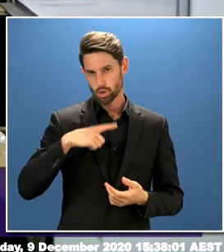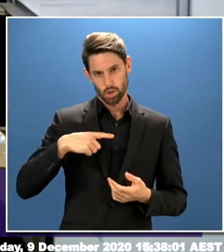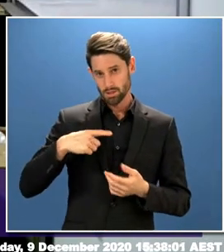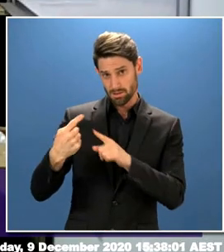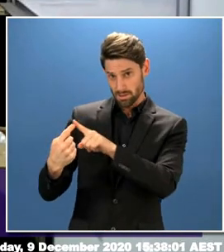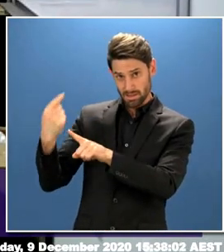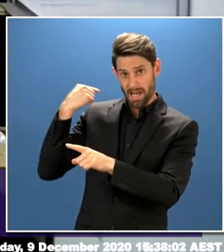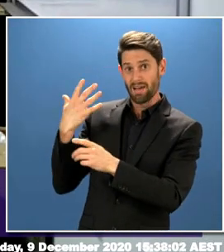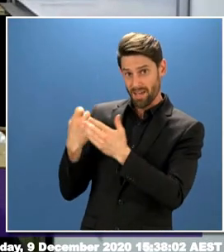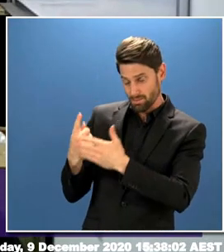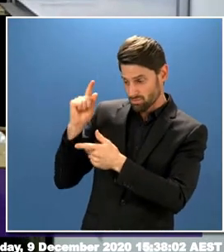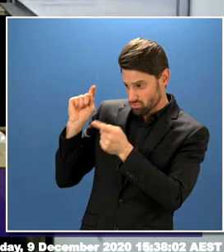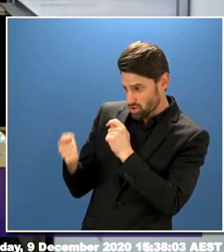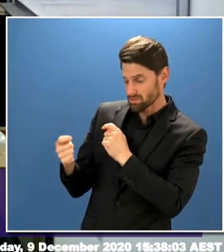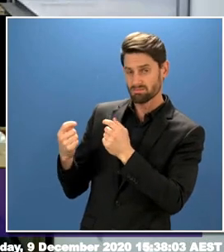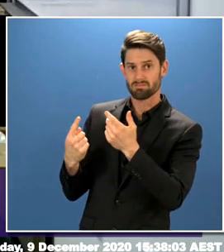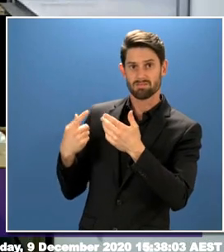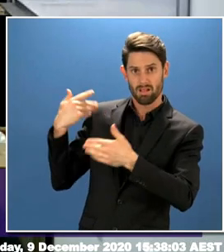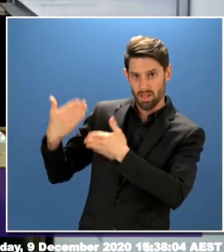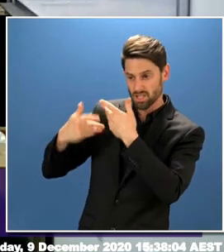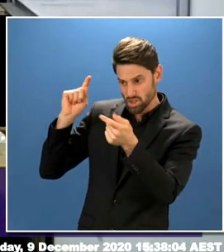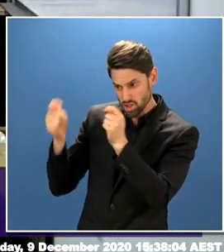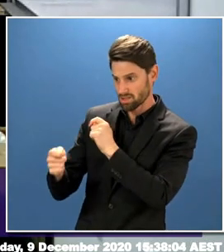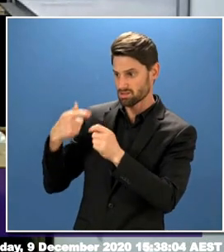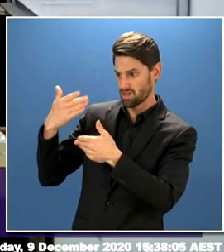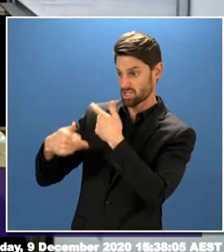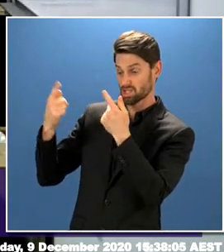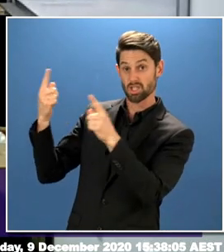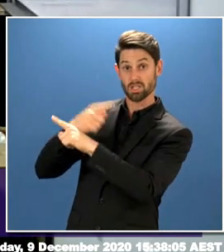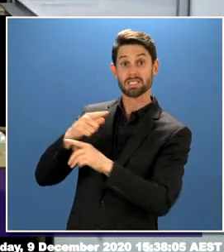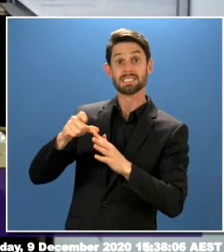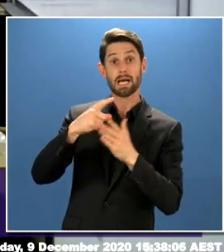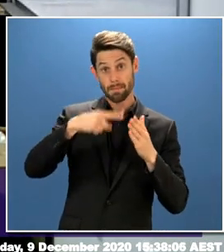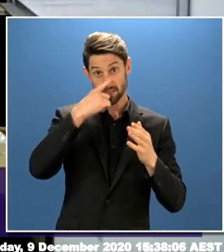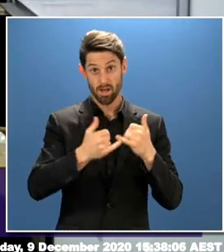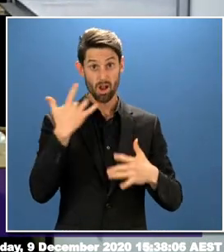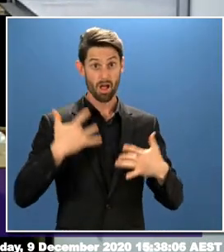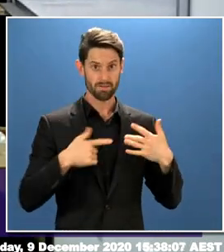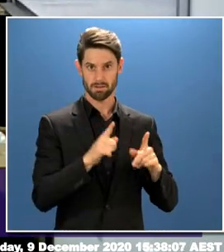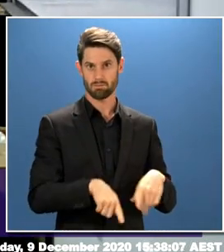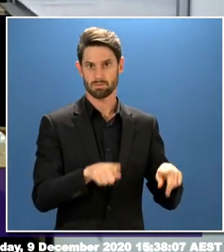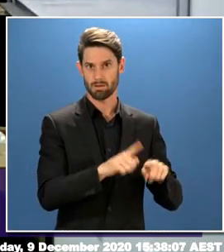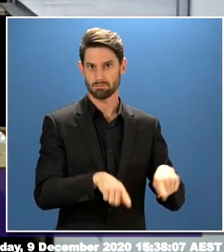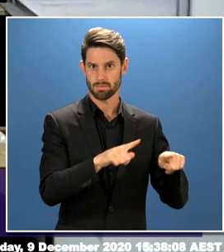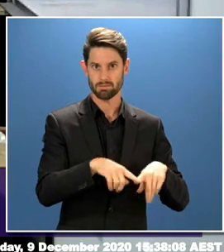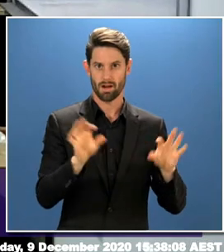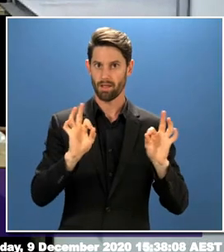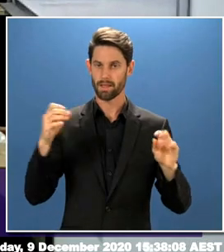and we haven't seen much change in outcomes, with the different, you know, iterations and stuff that we've already seen.